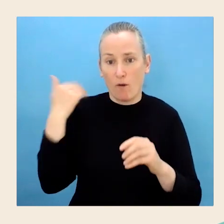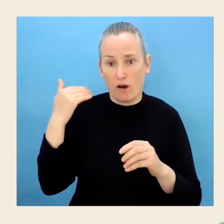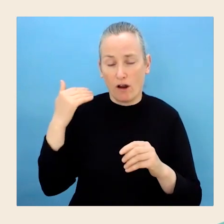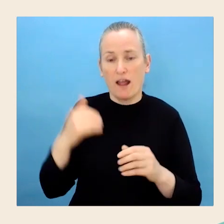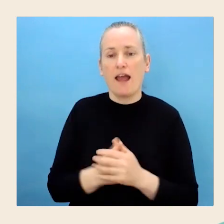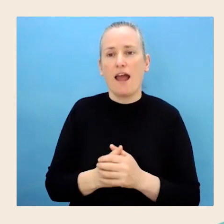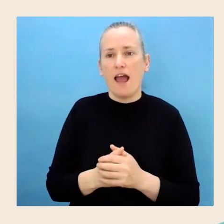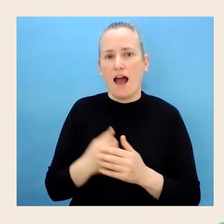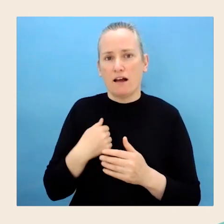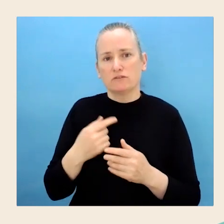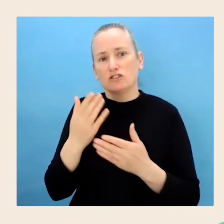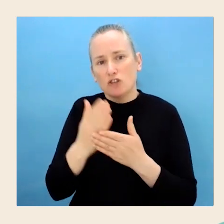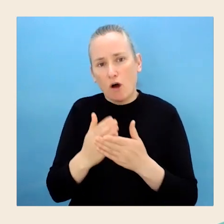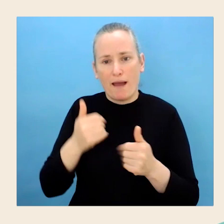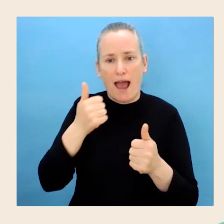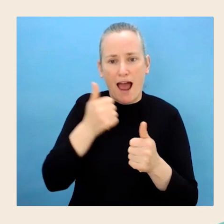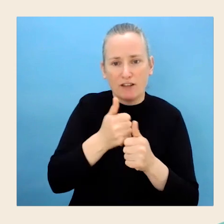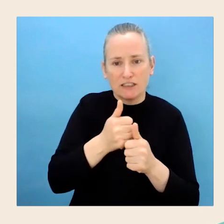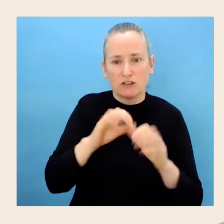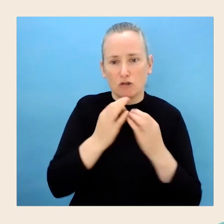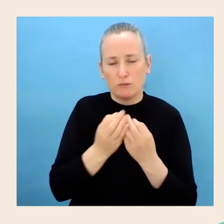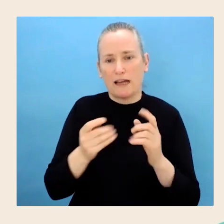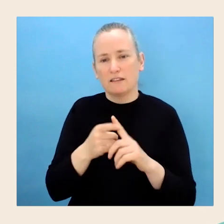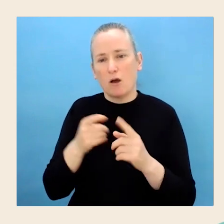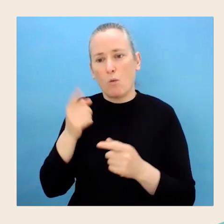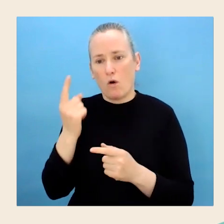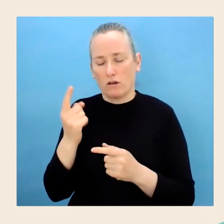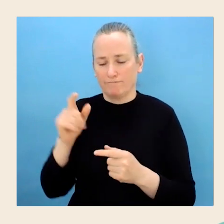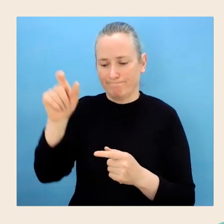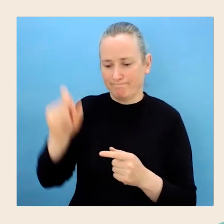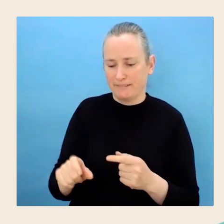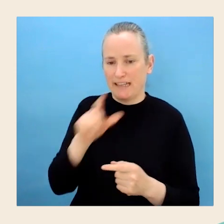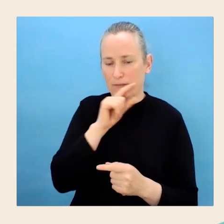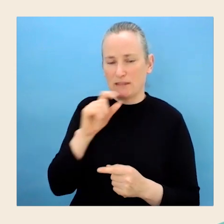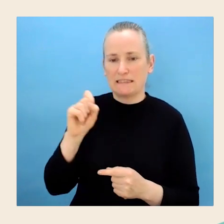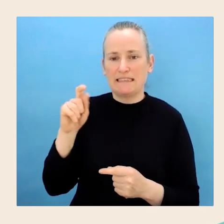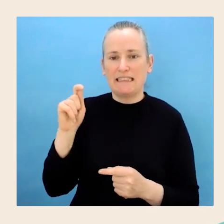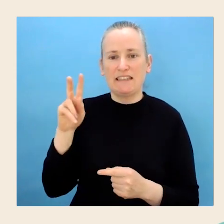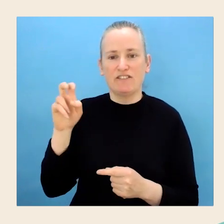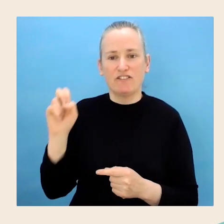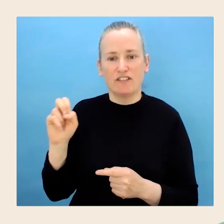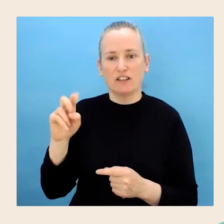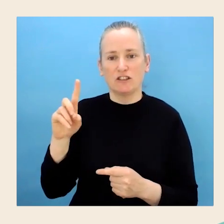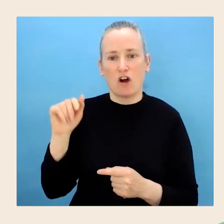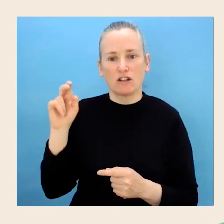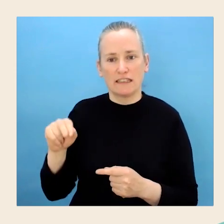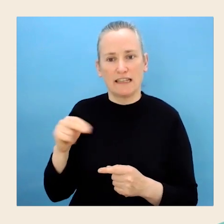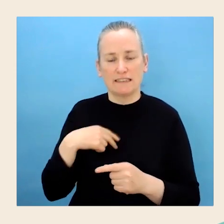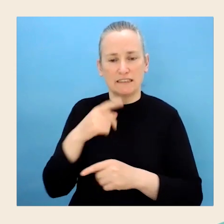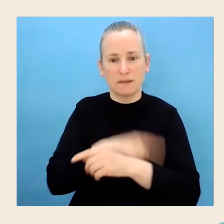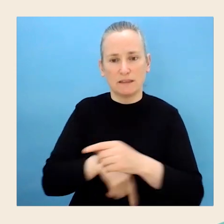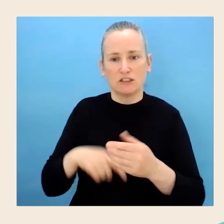who's a disabled journalist who was rightly calling for the abolition of the term, special needs. much of what was represented in the media,